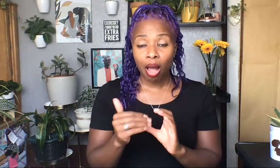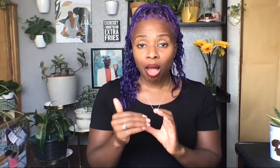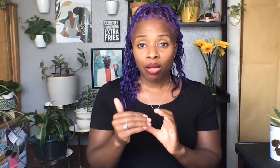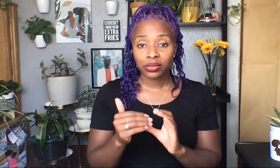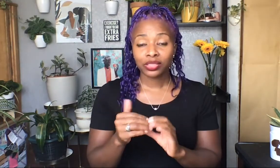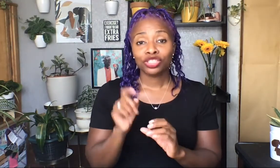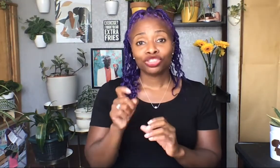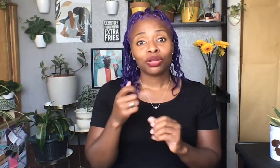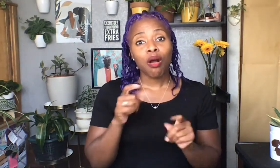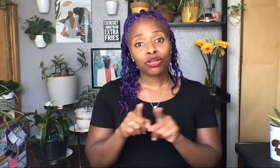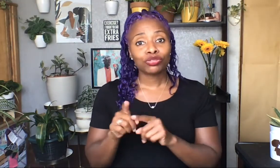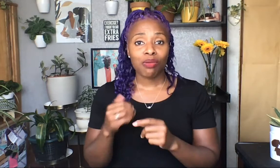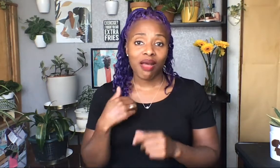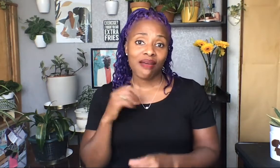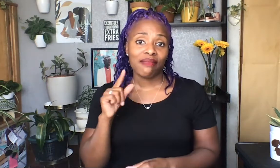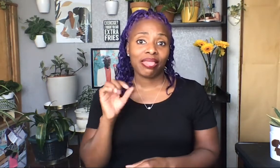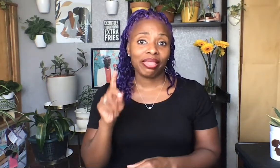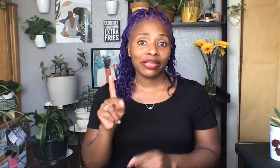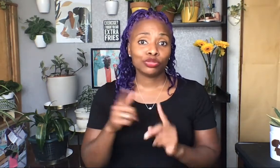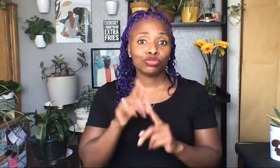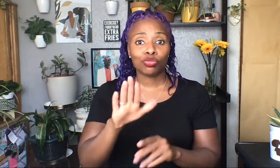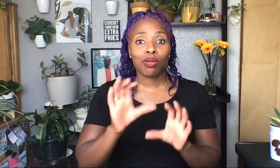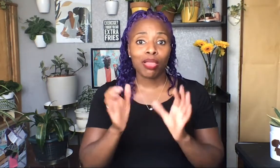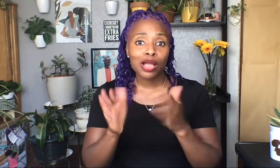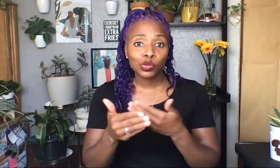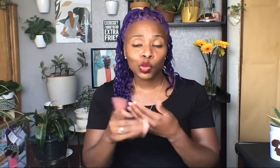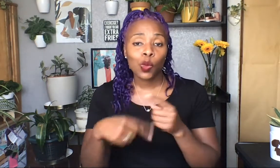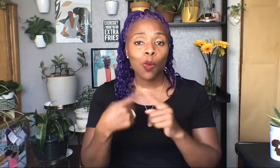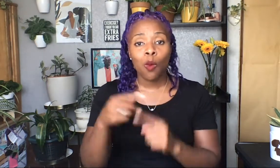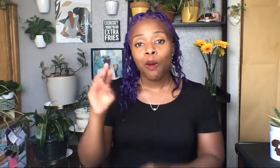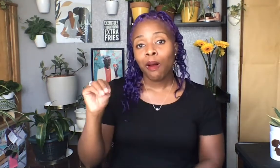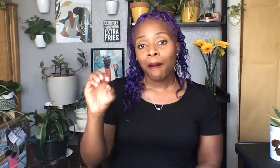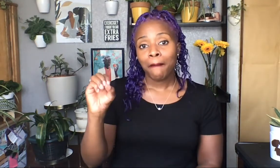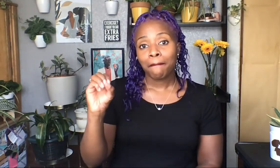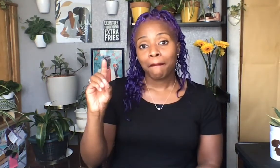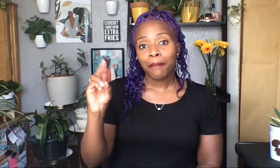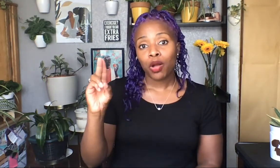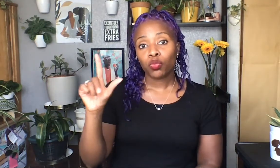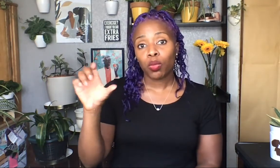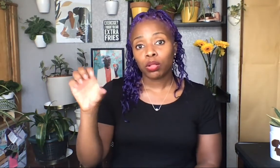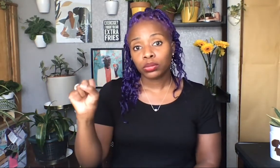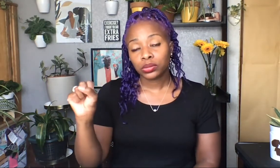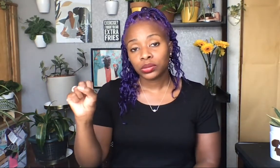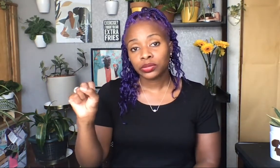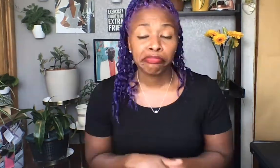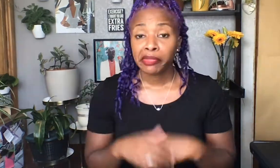how to access email, There should be direct links to your classroom meetings and your modules.